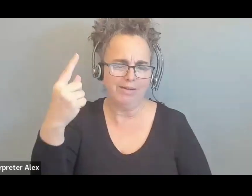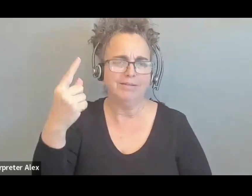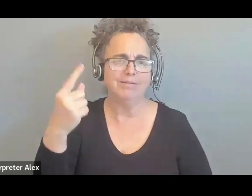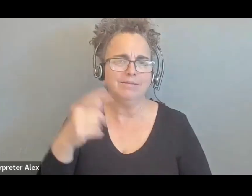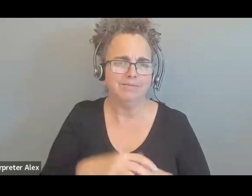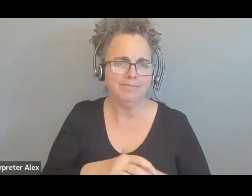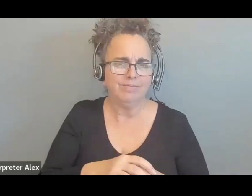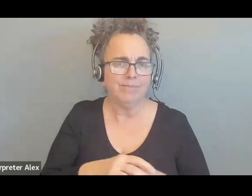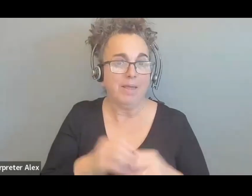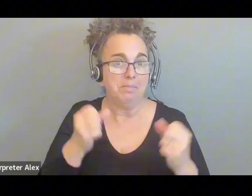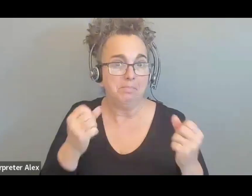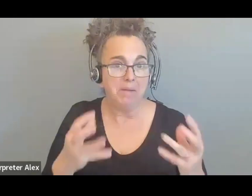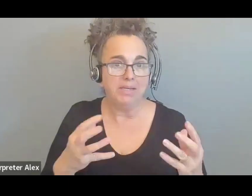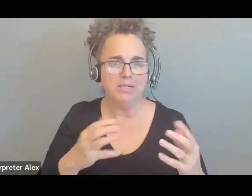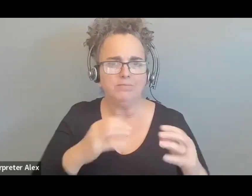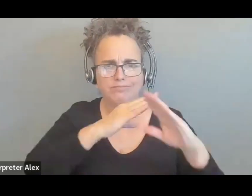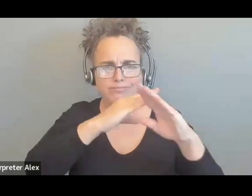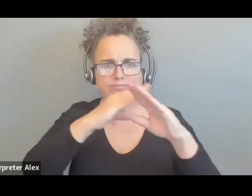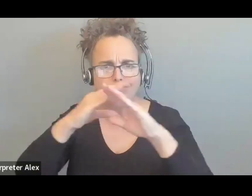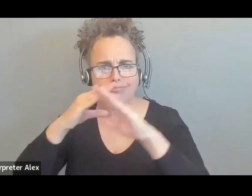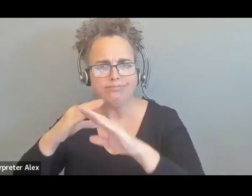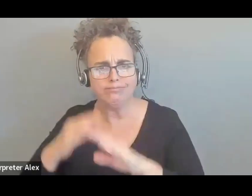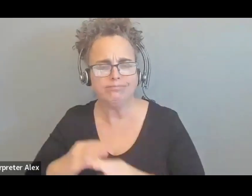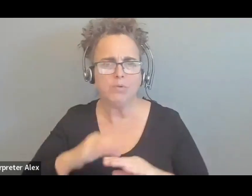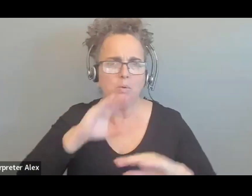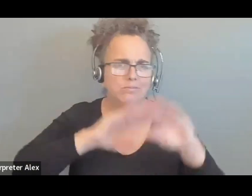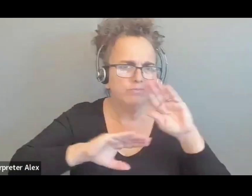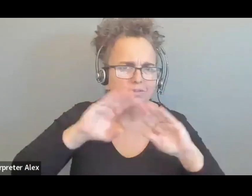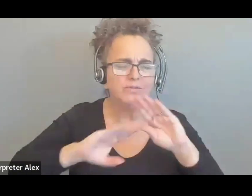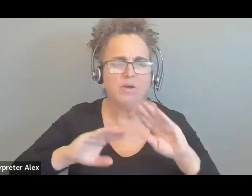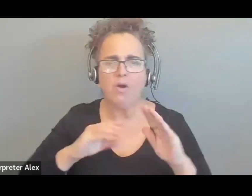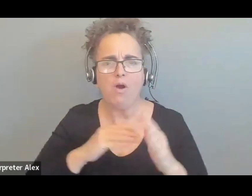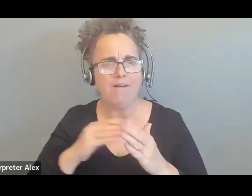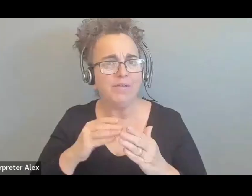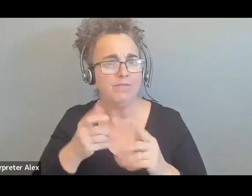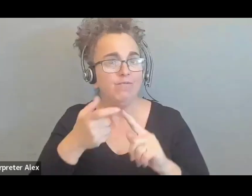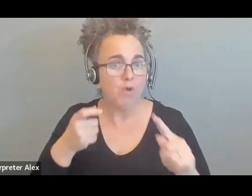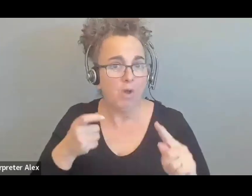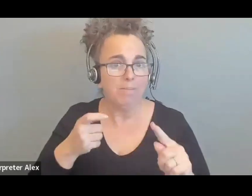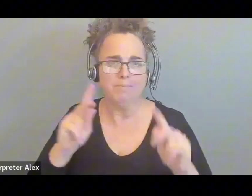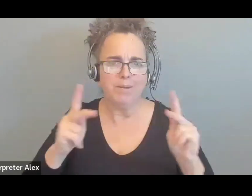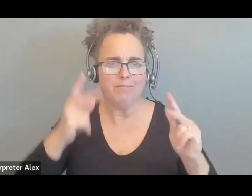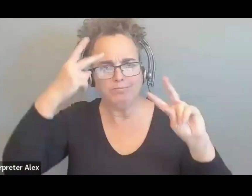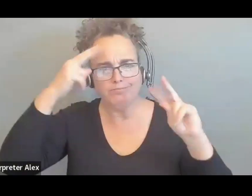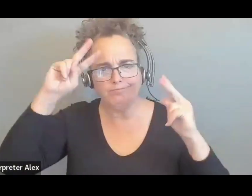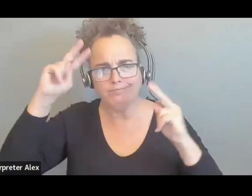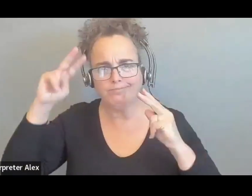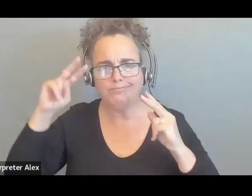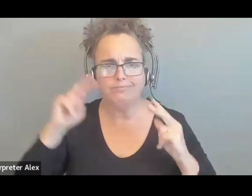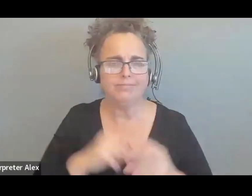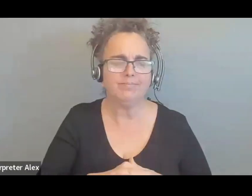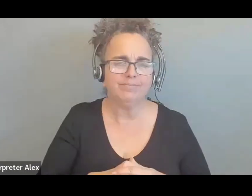and challenges we have are caused from misunderstanding. What I, I know I shared a bit